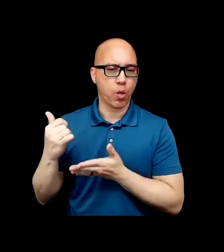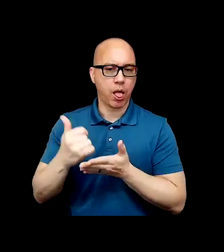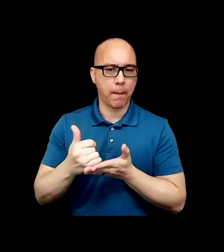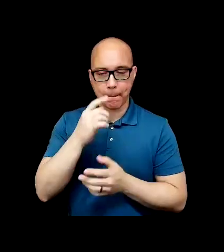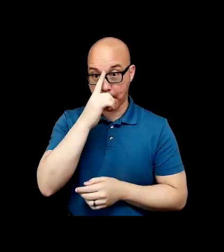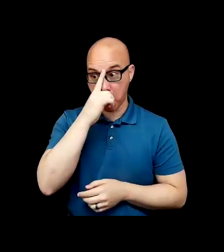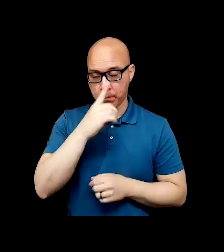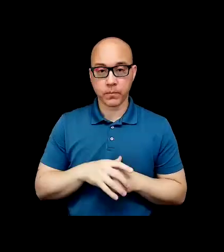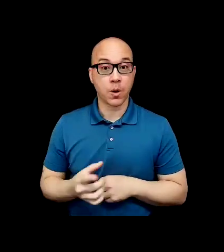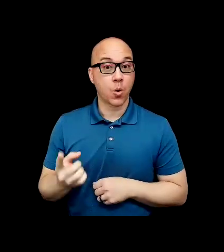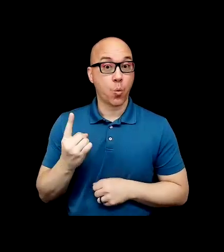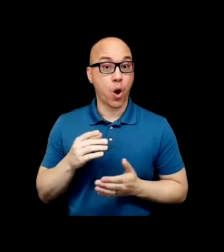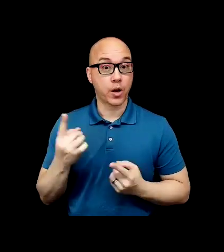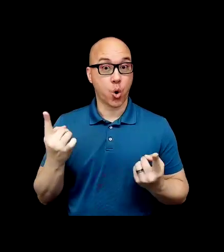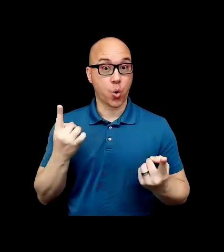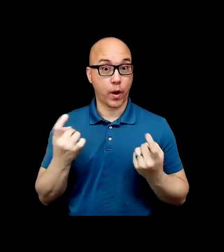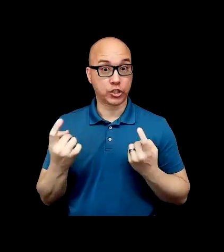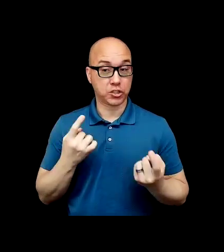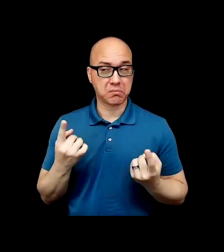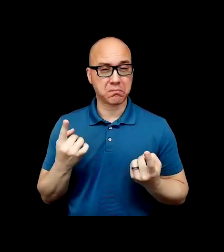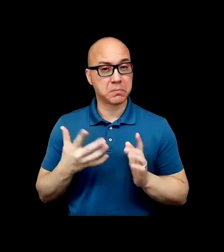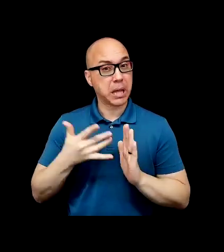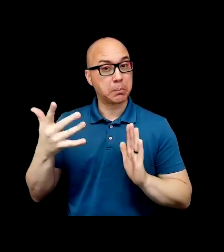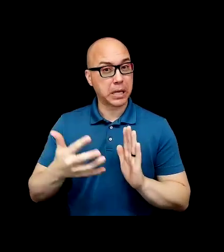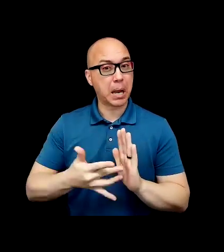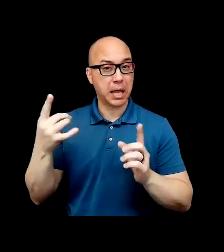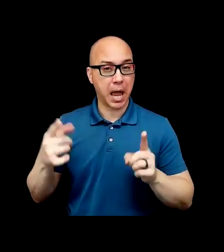One question I do get from time to time, which I think is a very interesting question